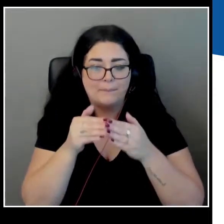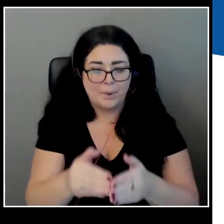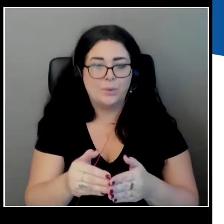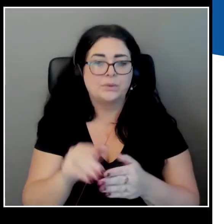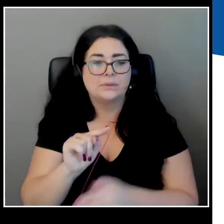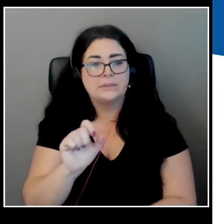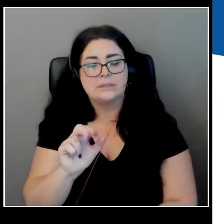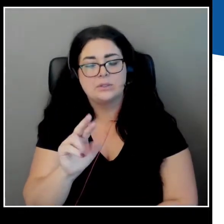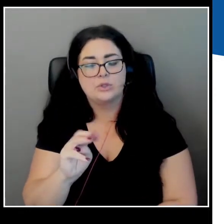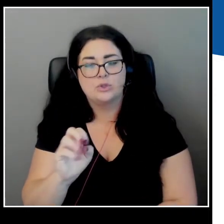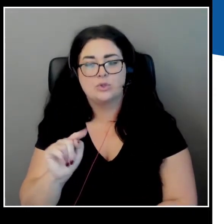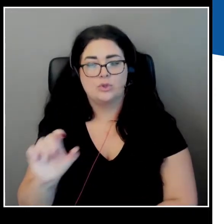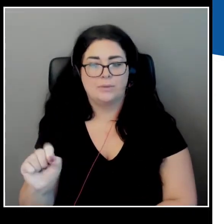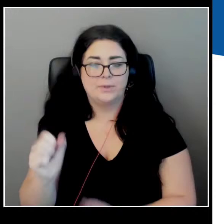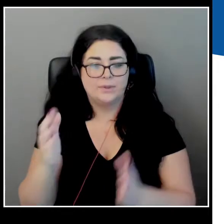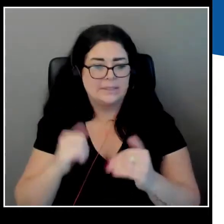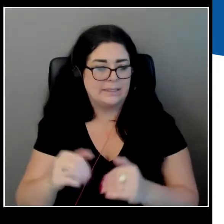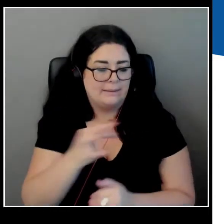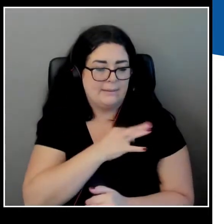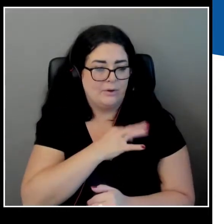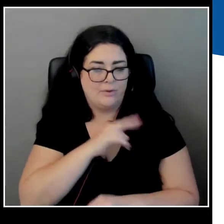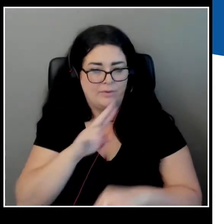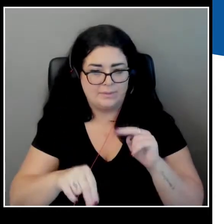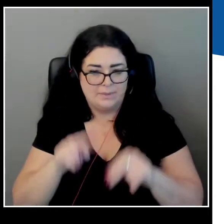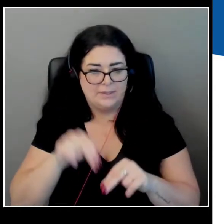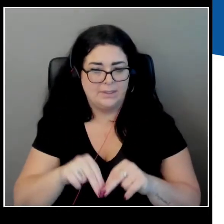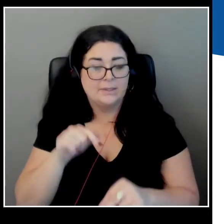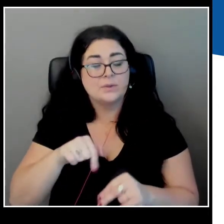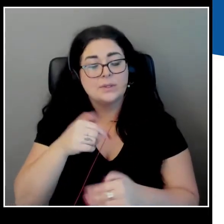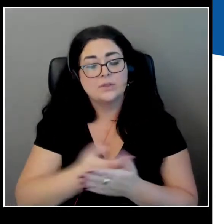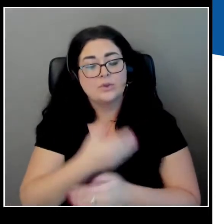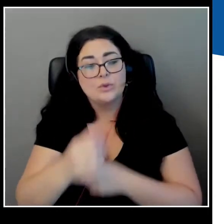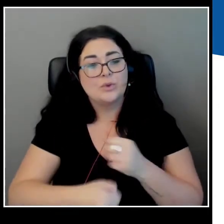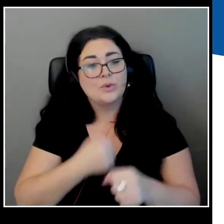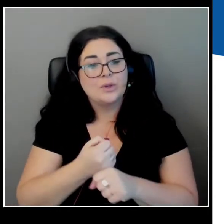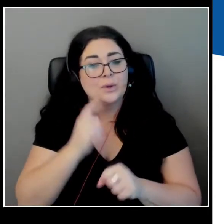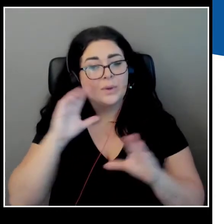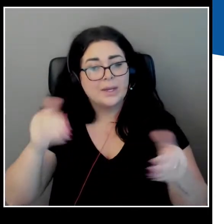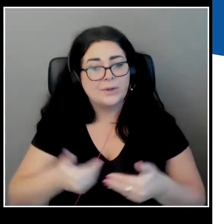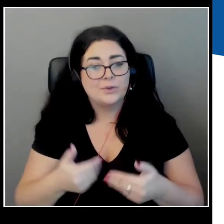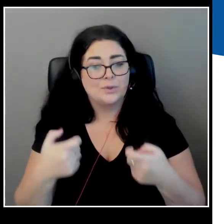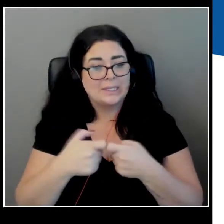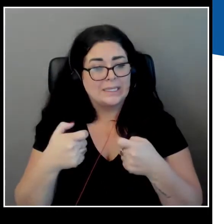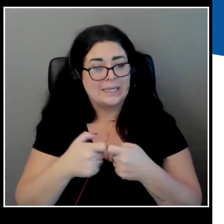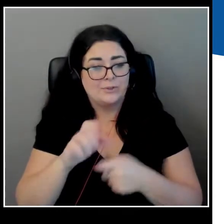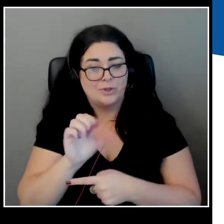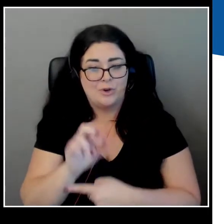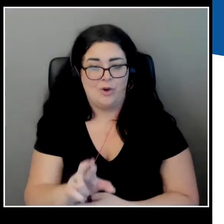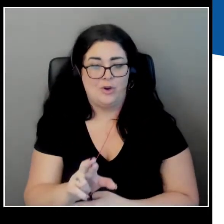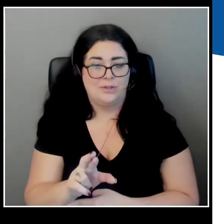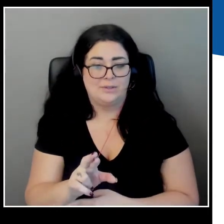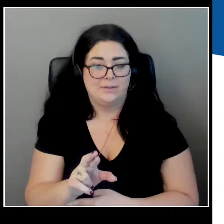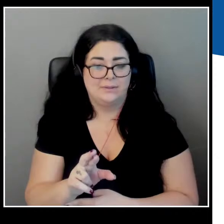During this fiscal year, we introduced electric vehicles into our fleet and are working to replace our existing fleet of vehicles with